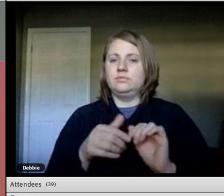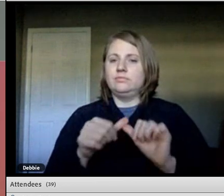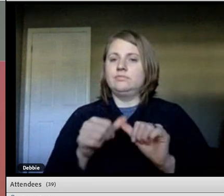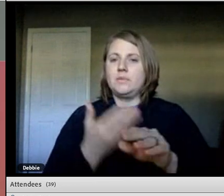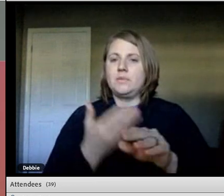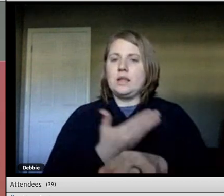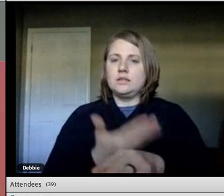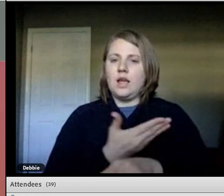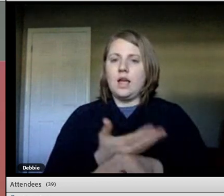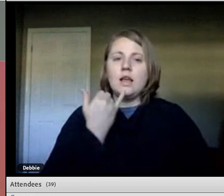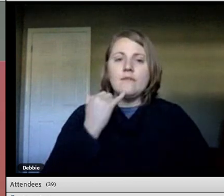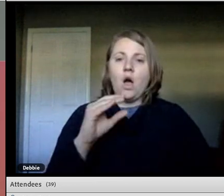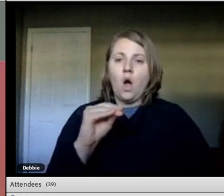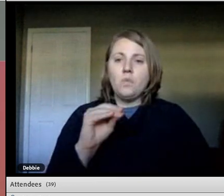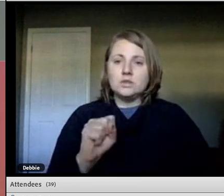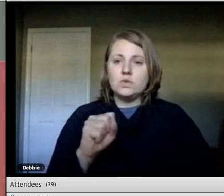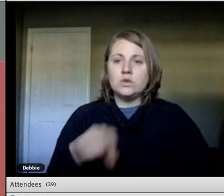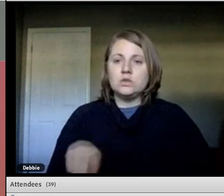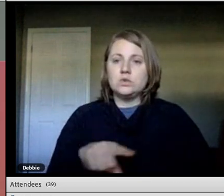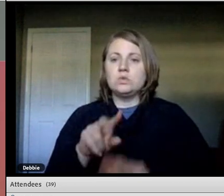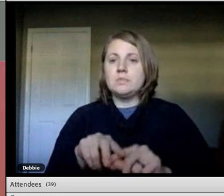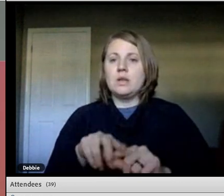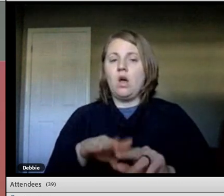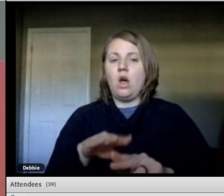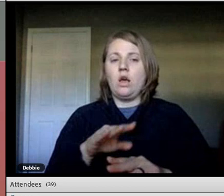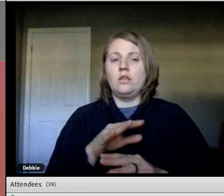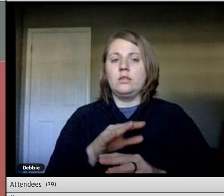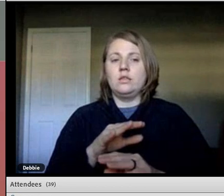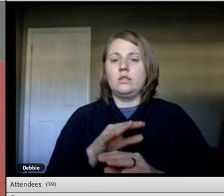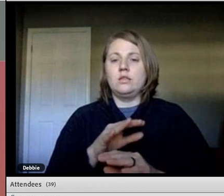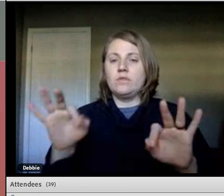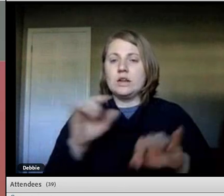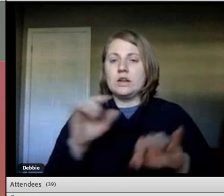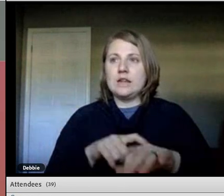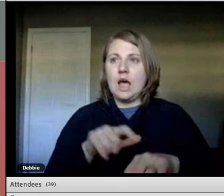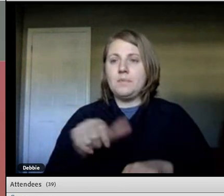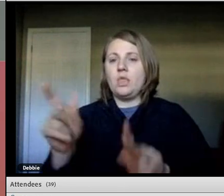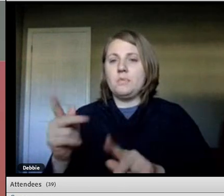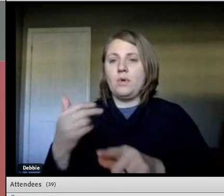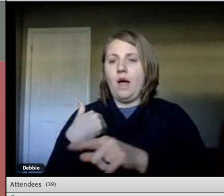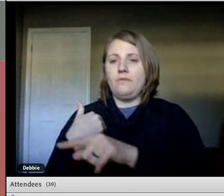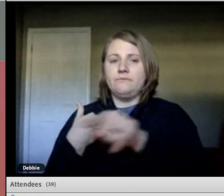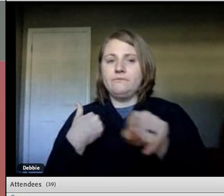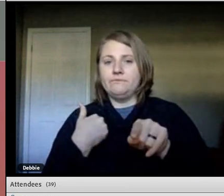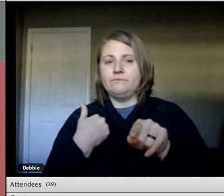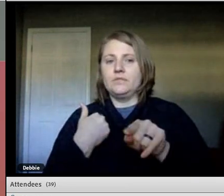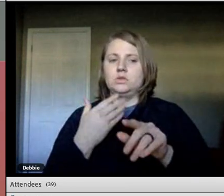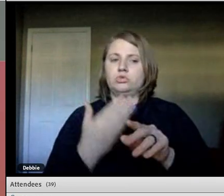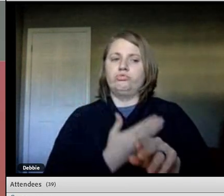you're depositing on the free time of others, so some software as we go through this,